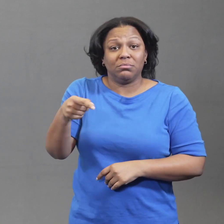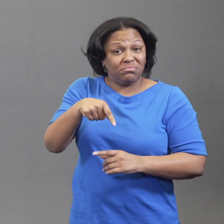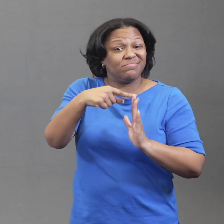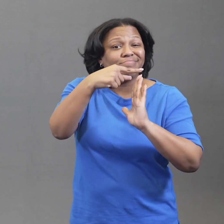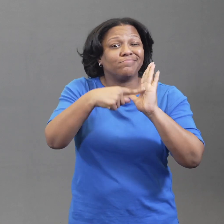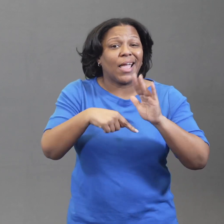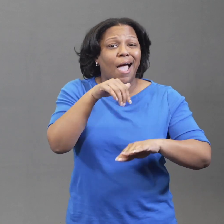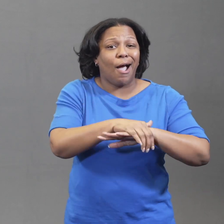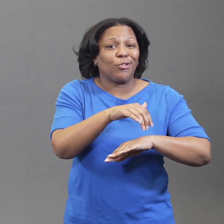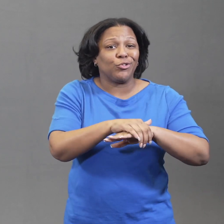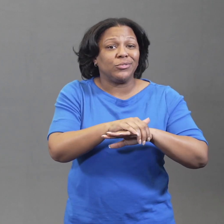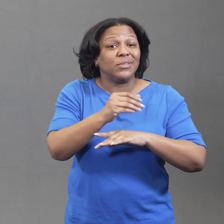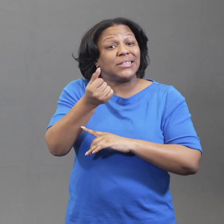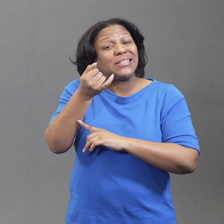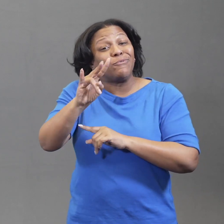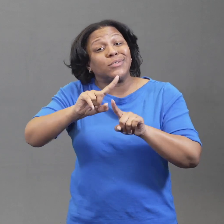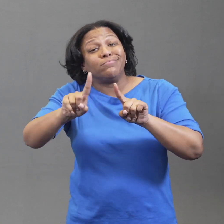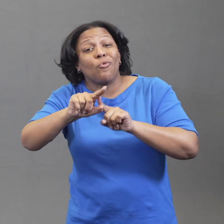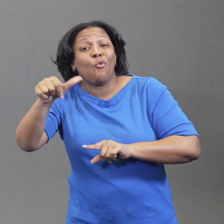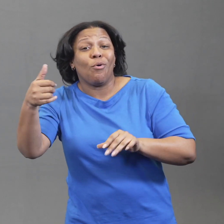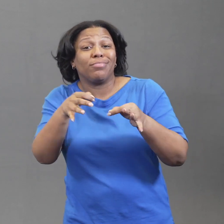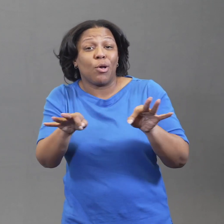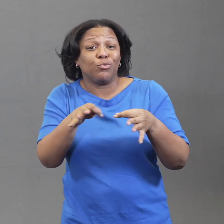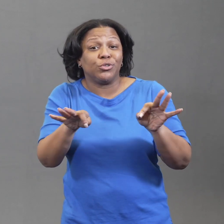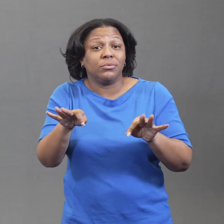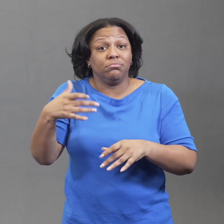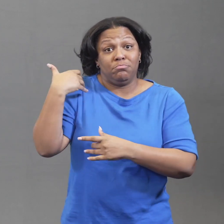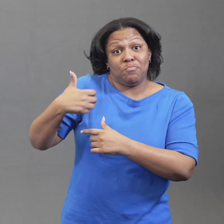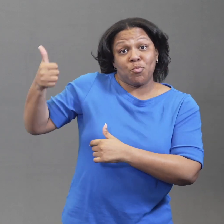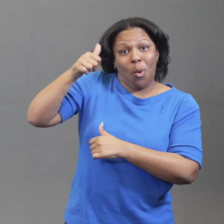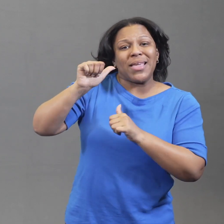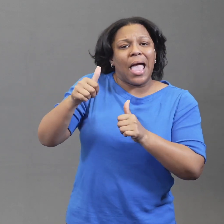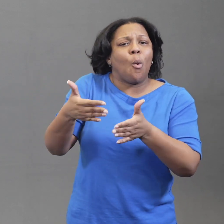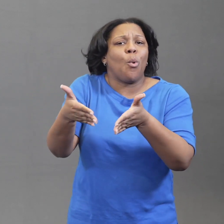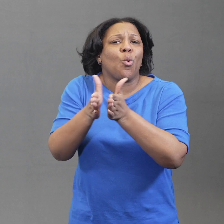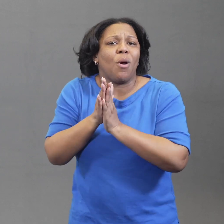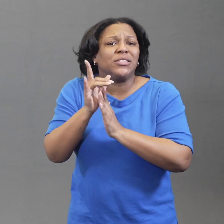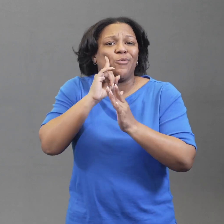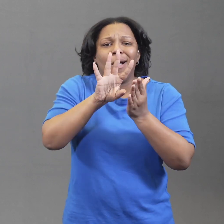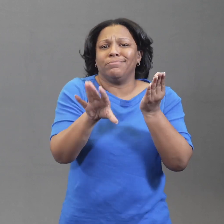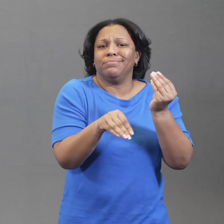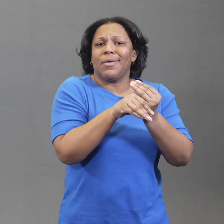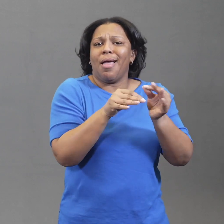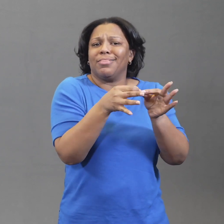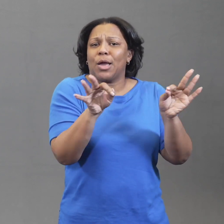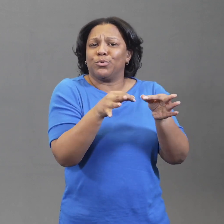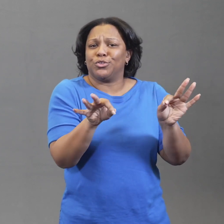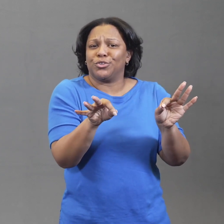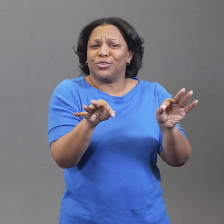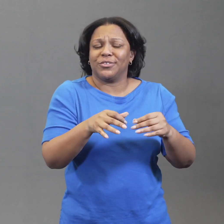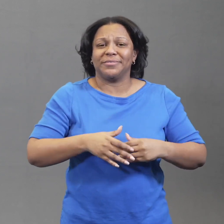It is in English and 17 other languages. Employers can request additional languages.